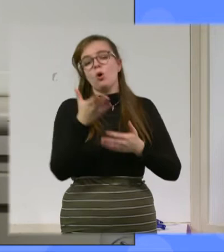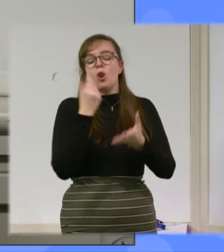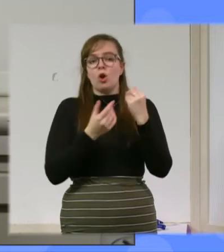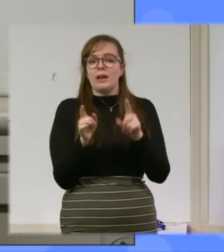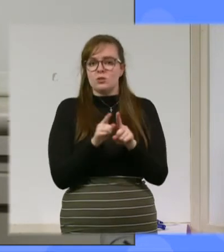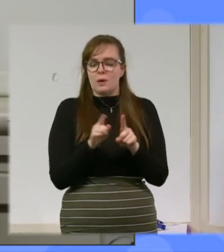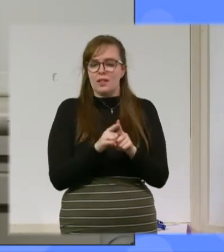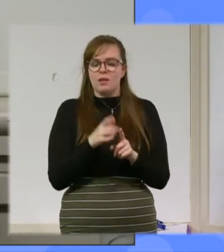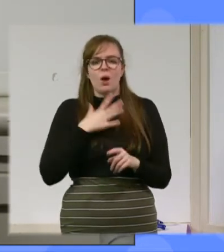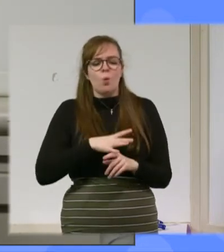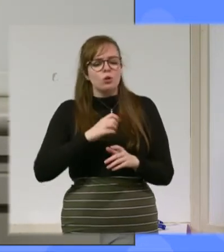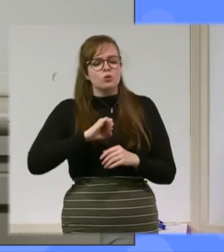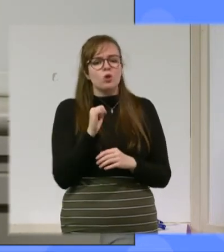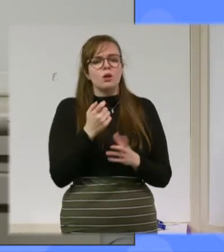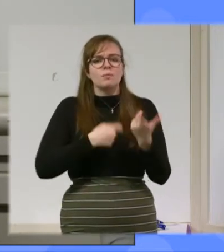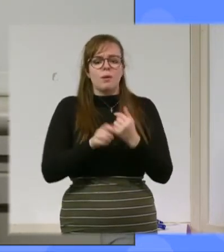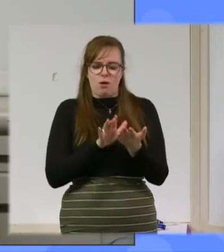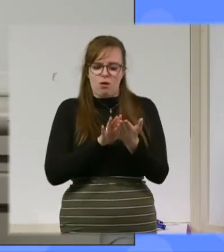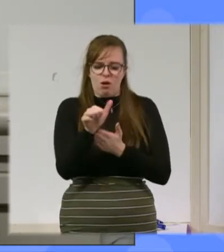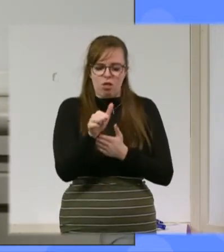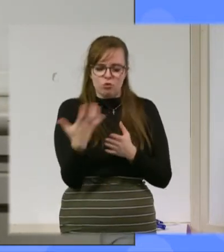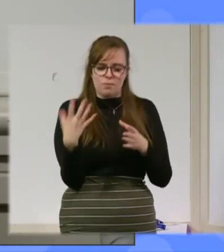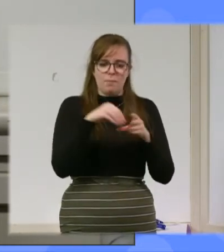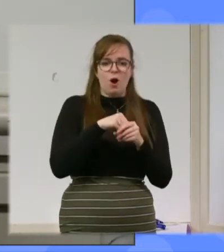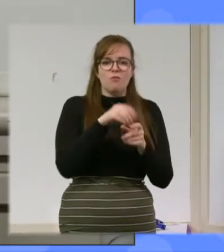I want to see if Scotland where culture is part of people's everyday life and